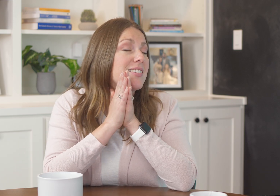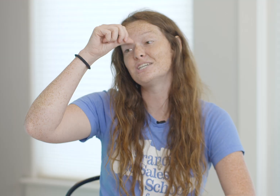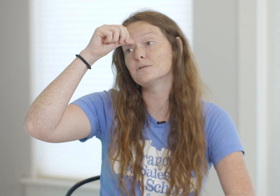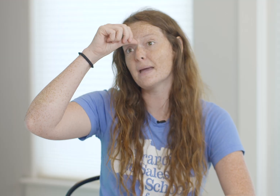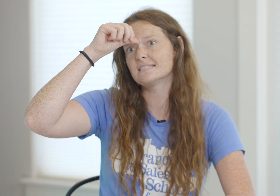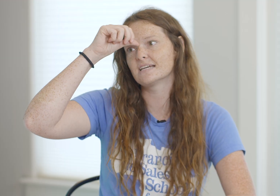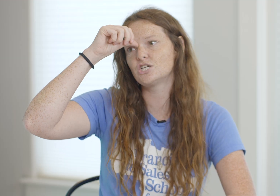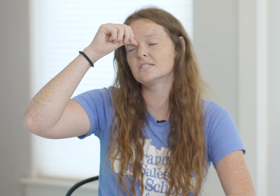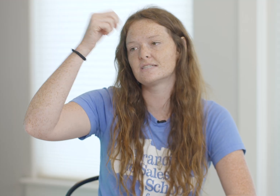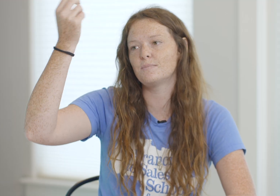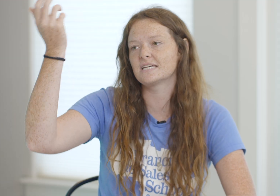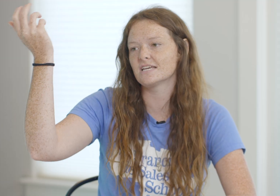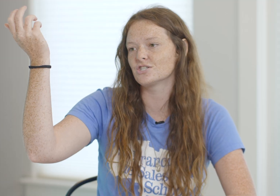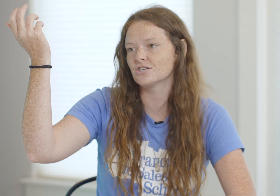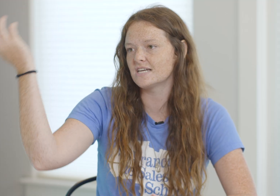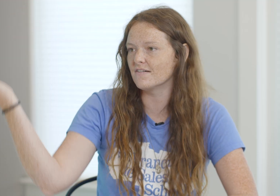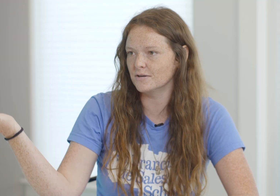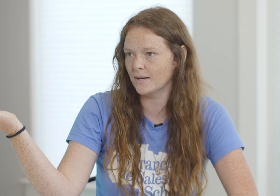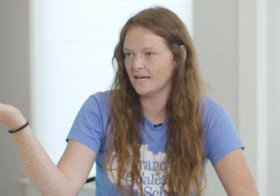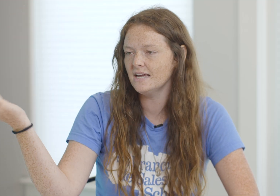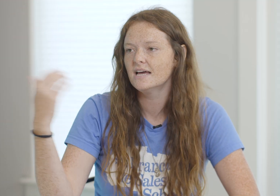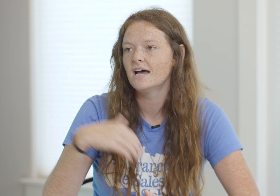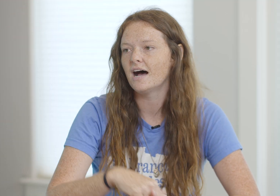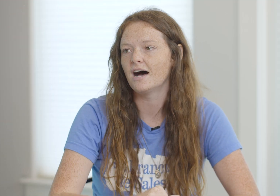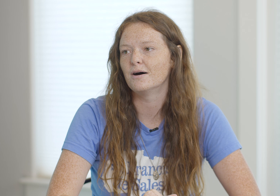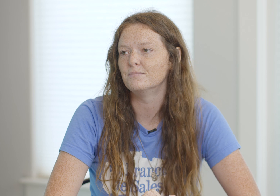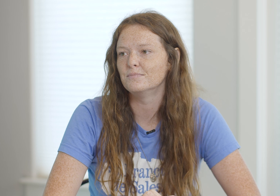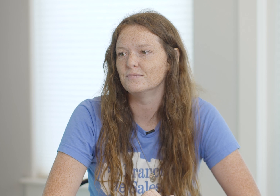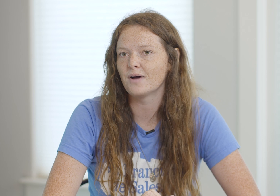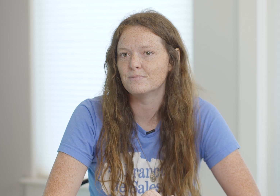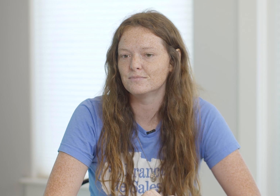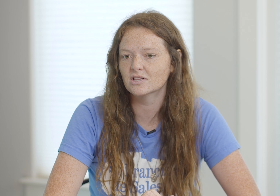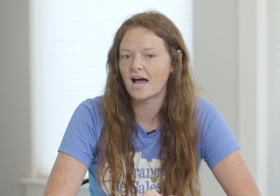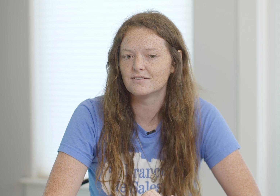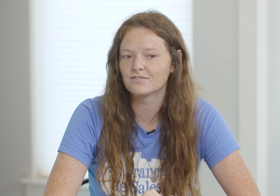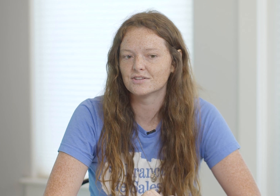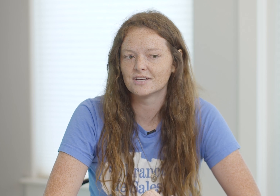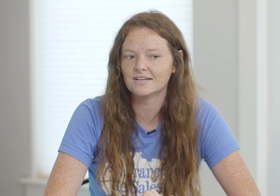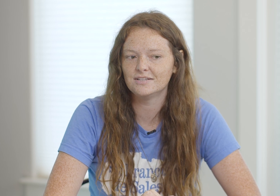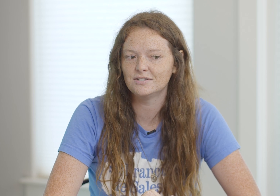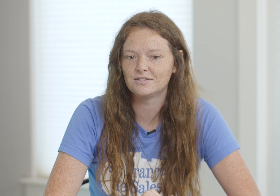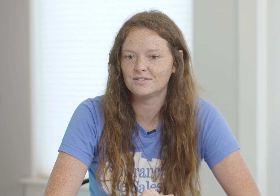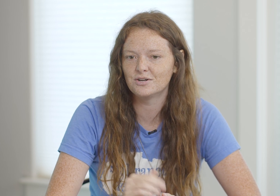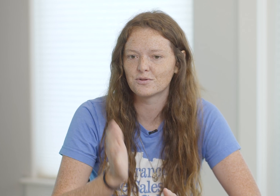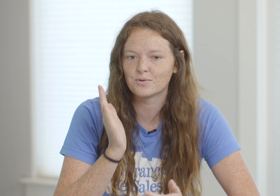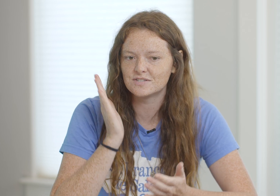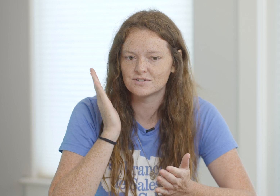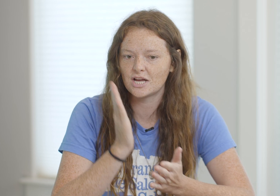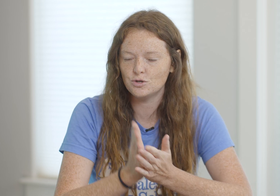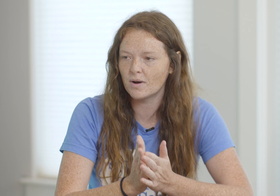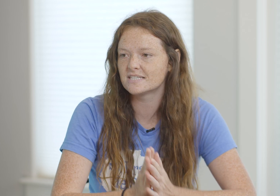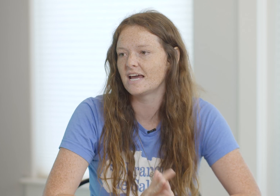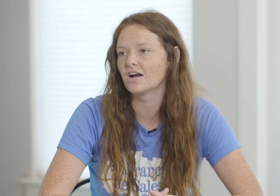She's amazing. She's the big sister to everybody. Yes. I'm glad for the, you know, the priest for saying you must take her